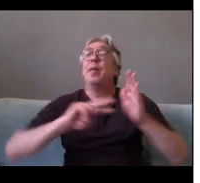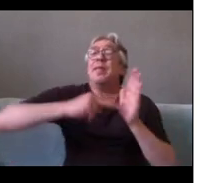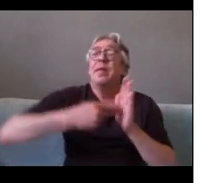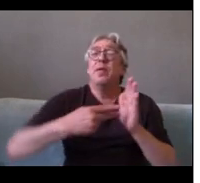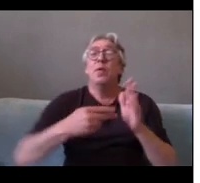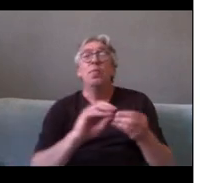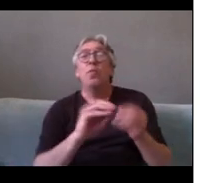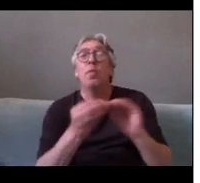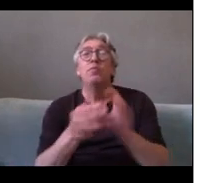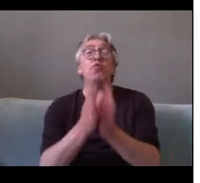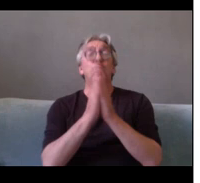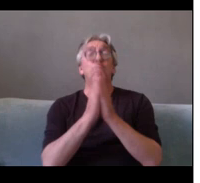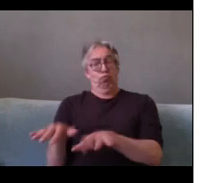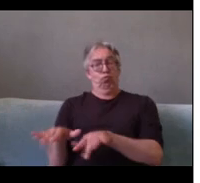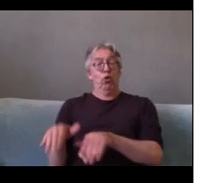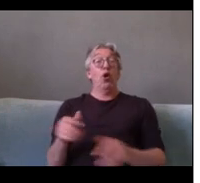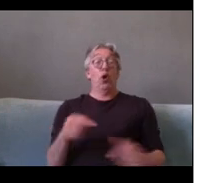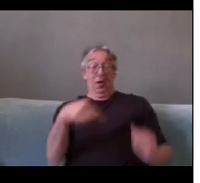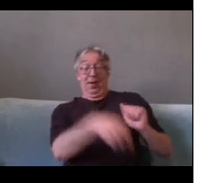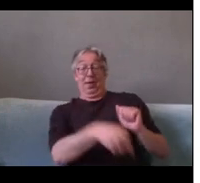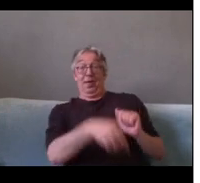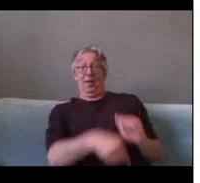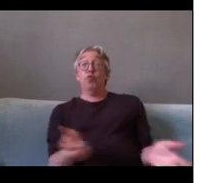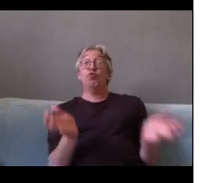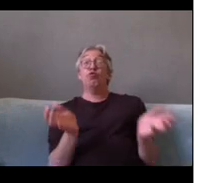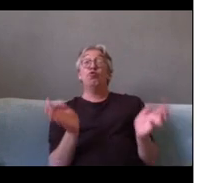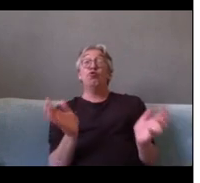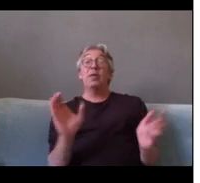Any technical problems ask Raquel through the chat box.